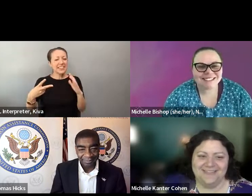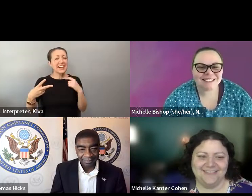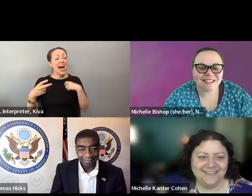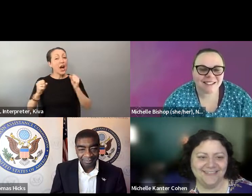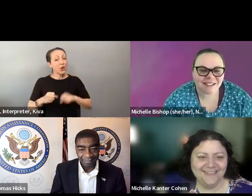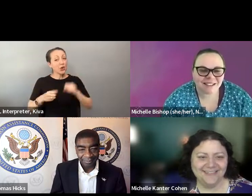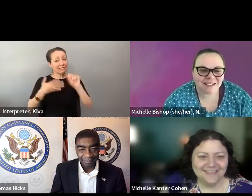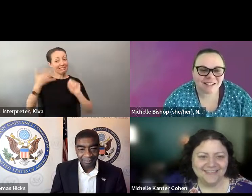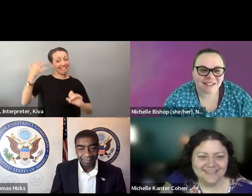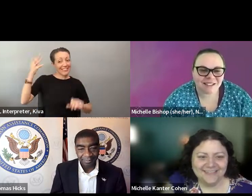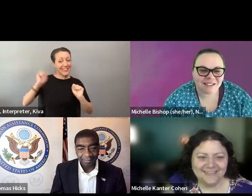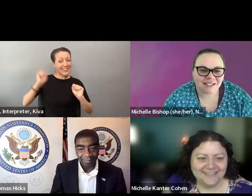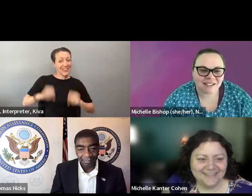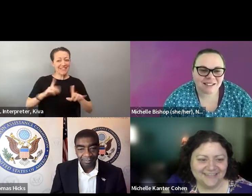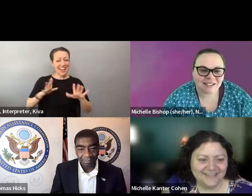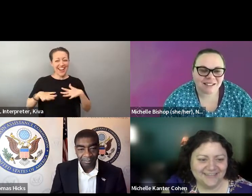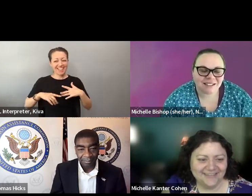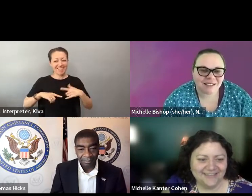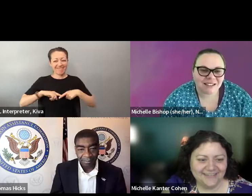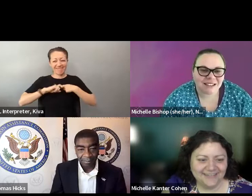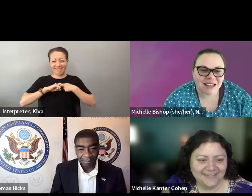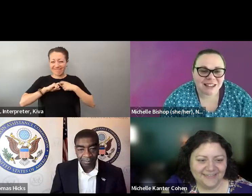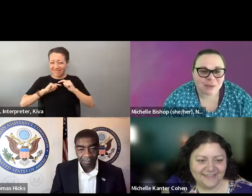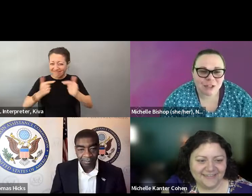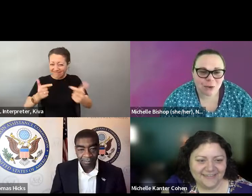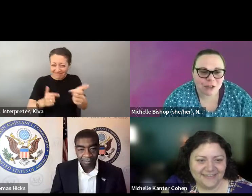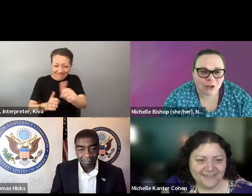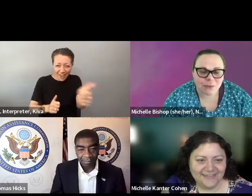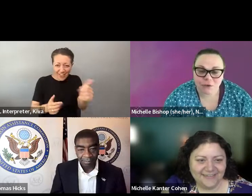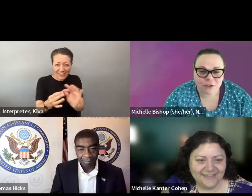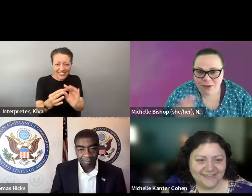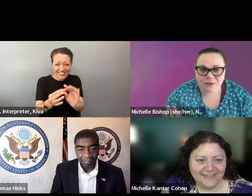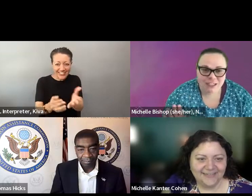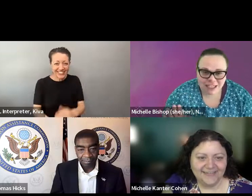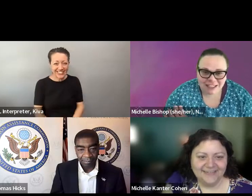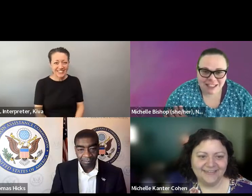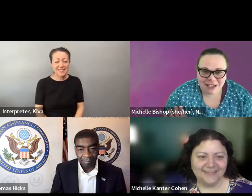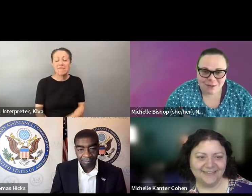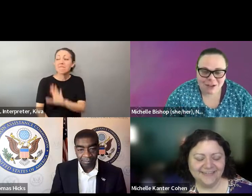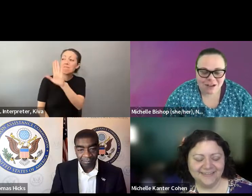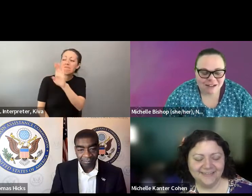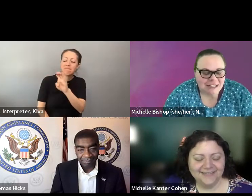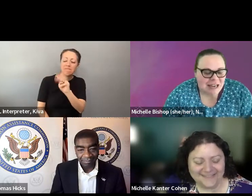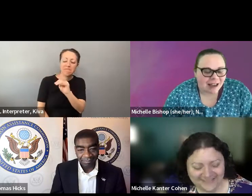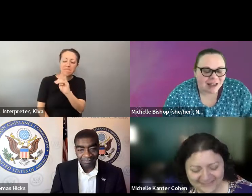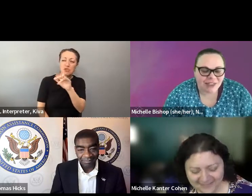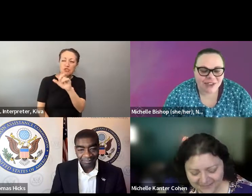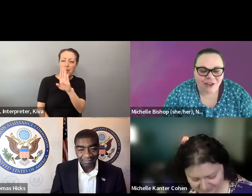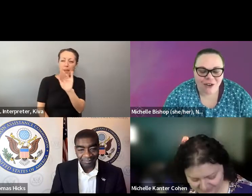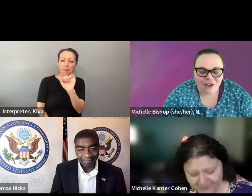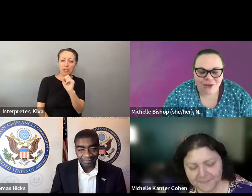And who's having their voices heard on election day to make sure that I'm giving space to all my This is the shellfish of the personal that was fantastic.